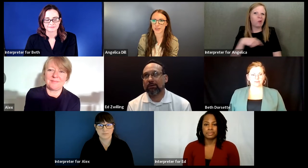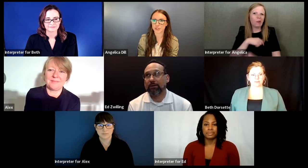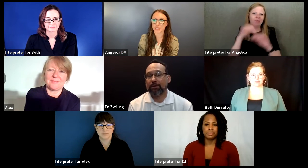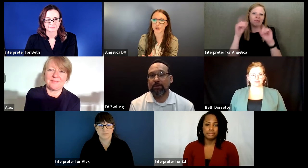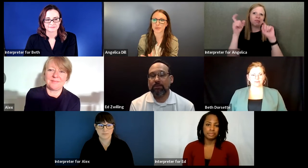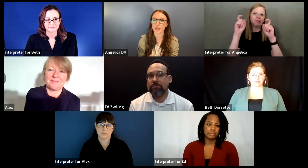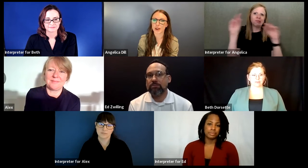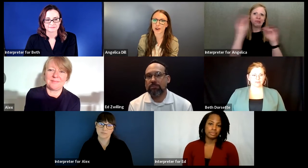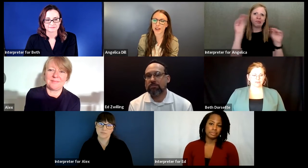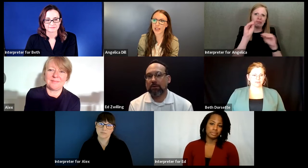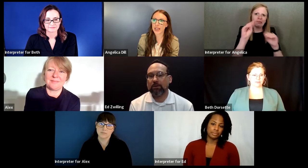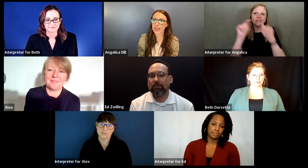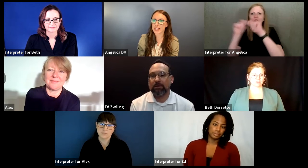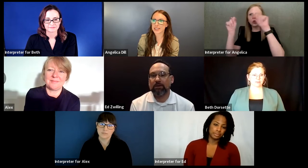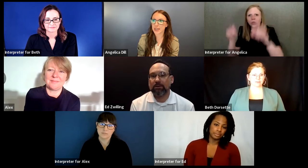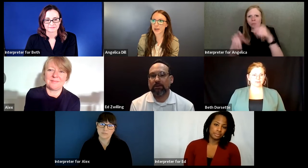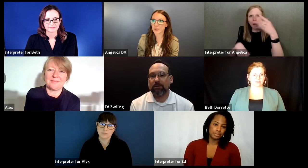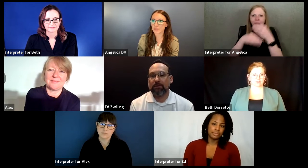get the transcript on there.